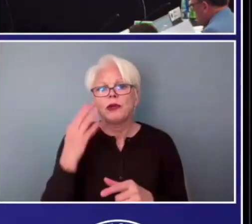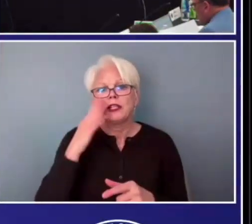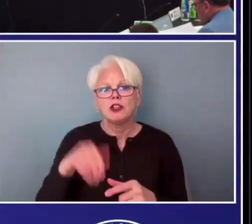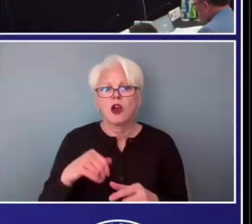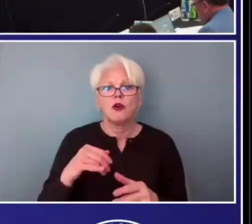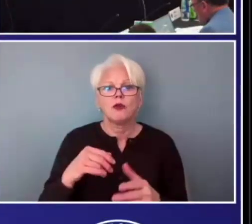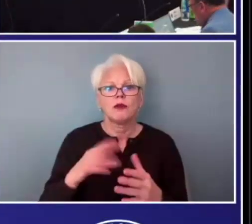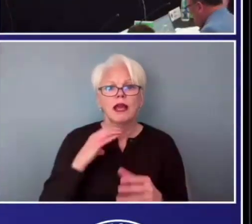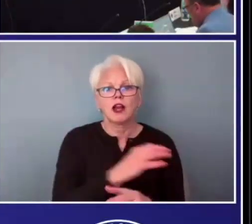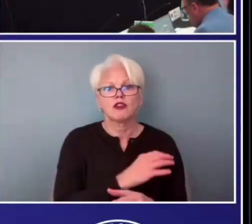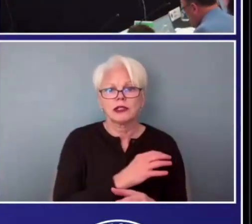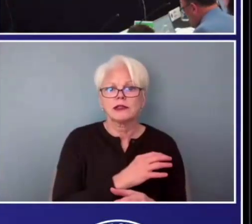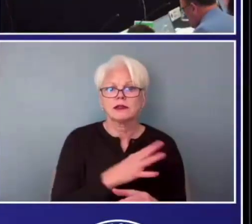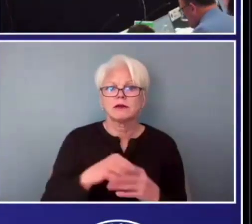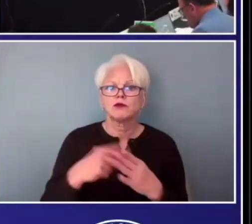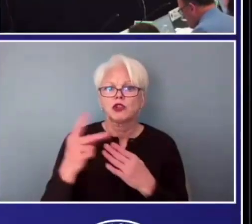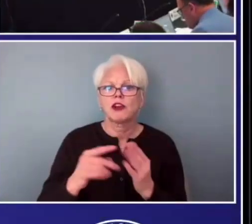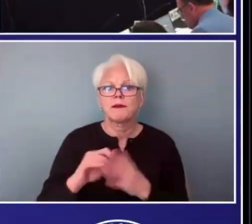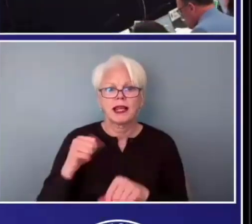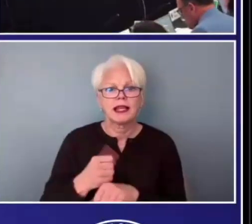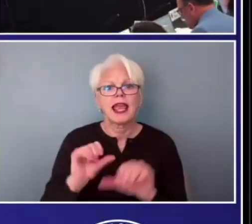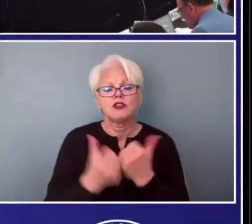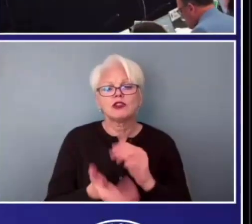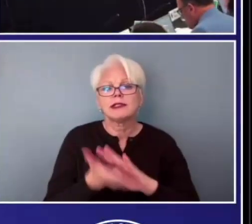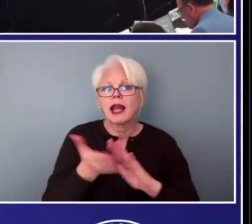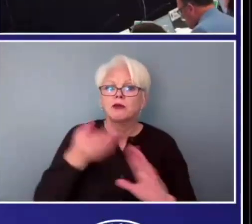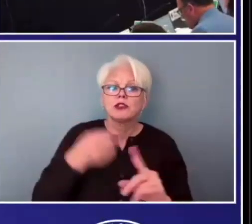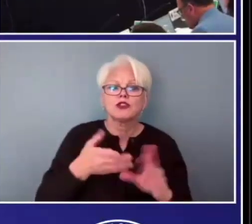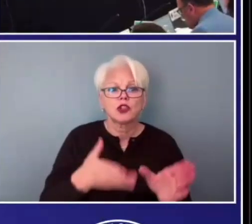exists and that an agency operates a certain way. And so we assume that they,